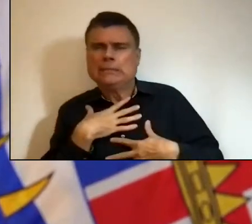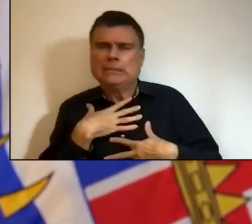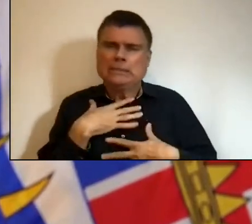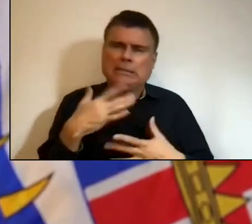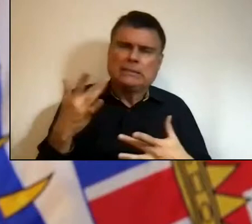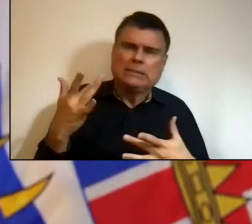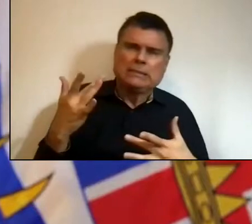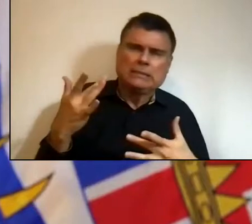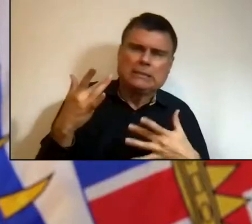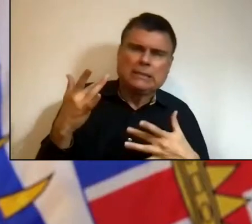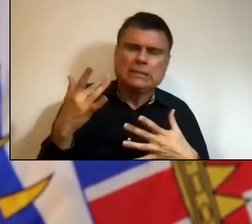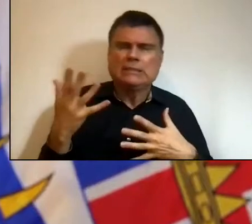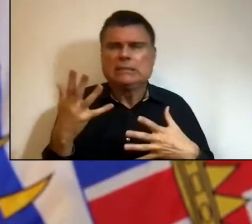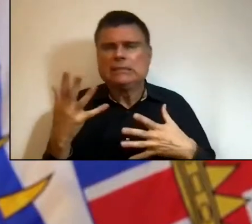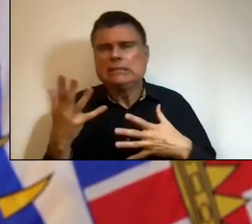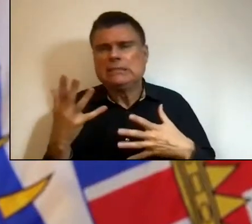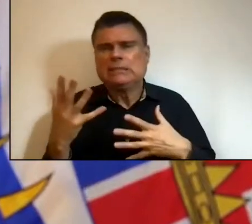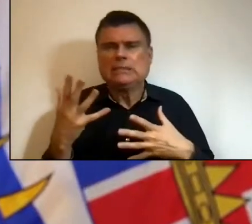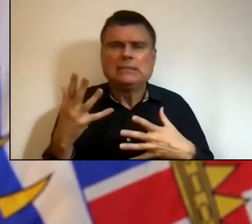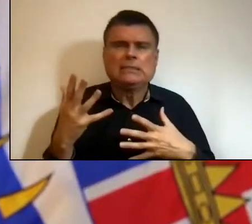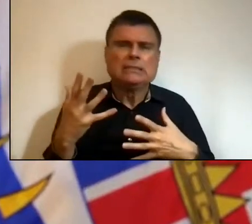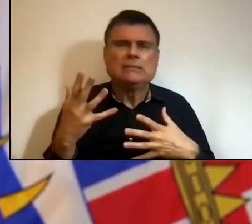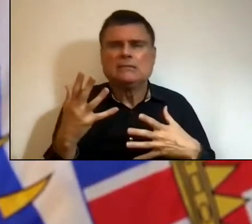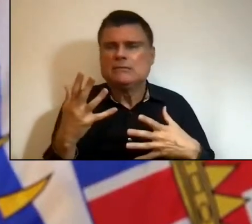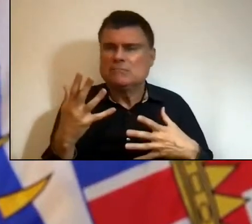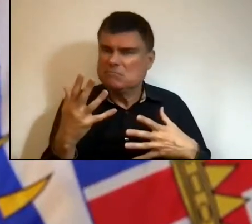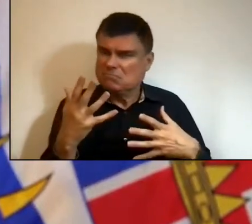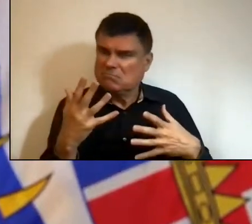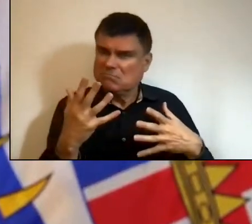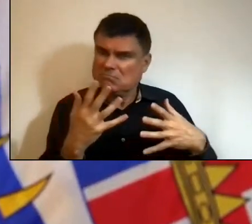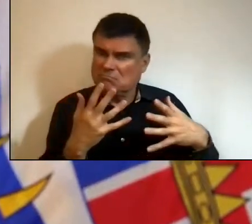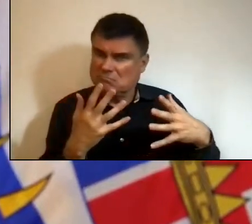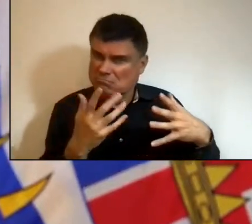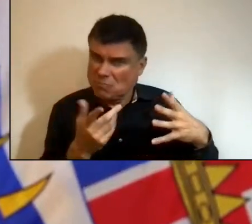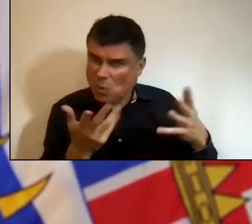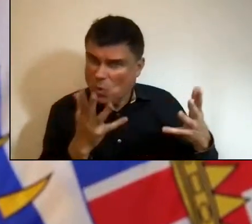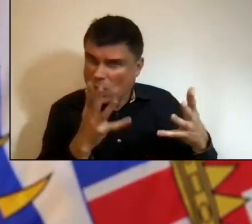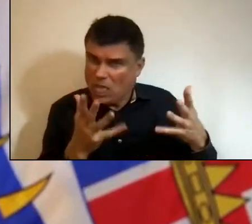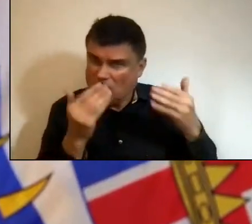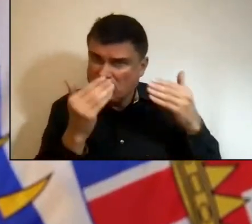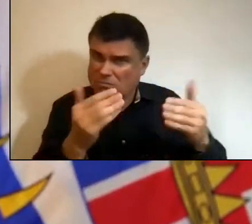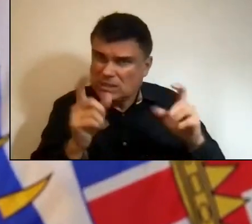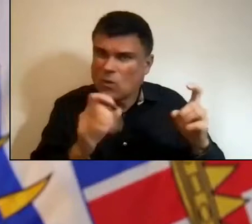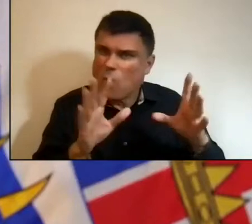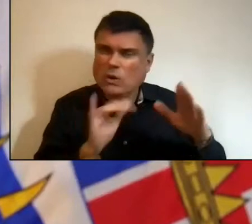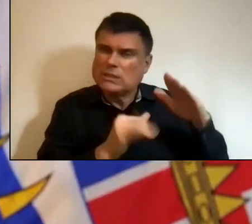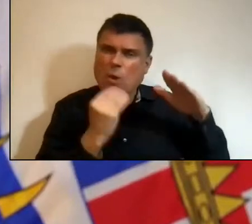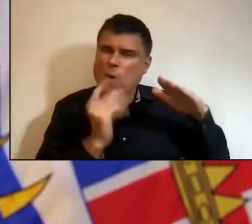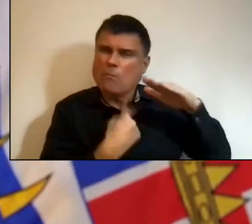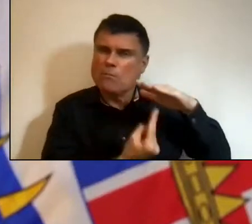isolate, isolate and not be tested. Yeah You know, that is